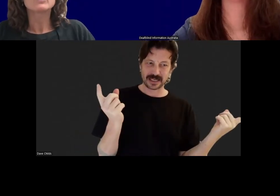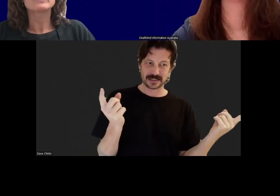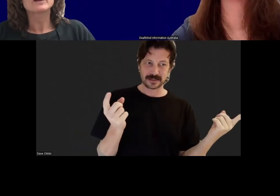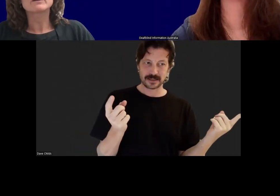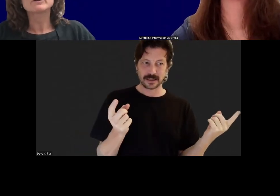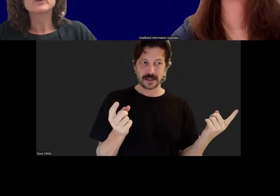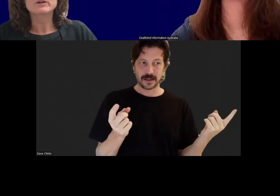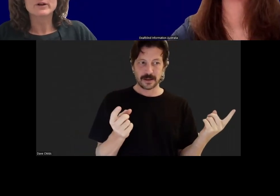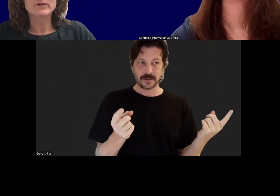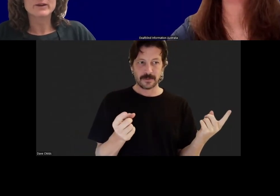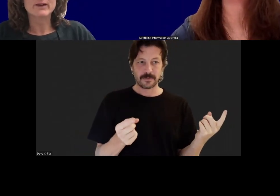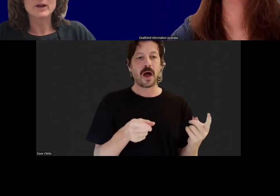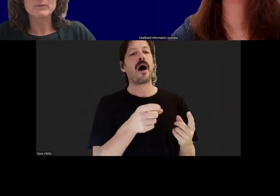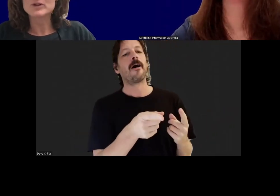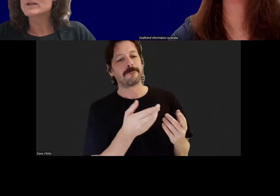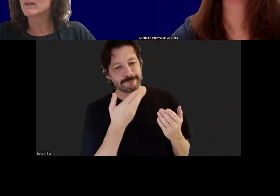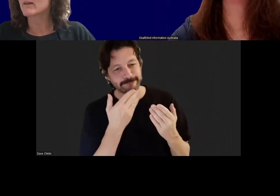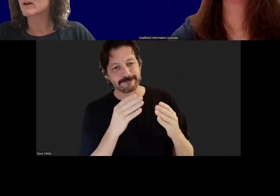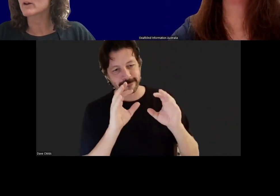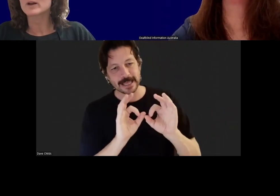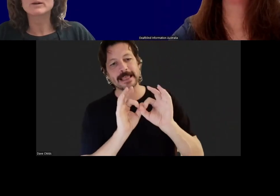Oh yeah. Thank you for clarifying that and I appreciate that. I'm